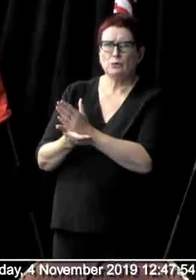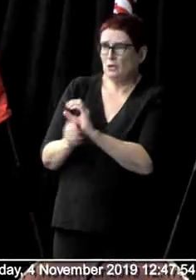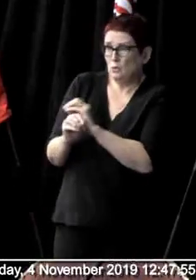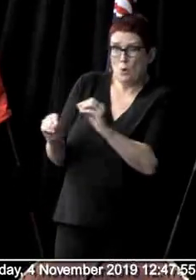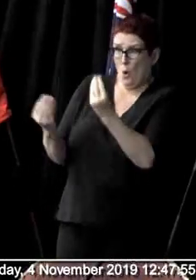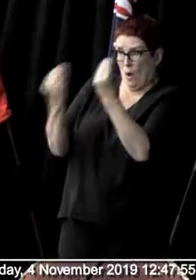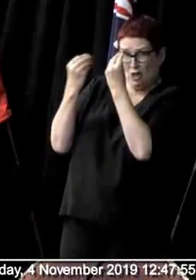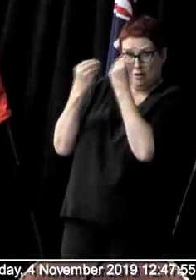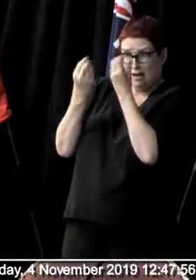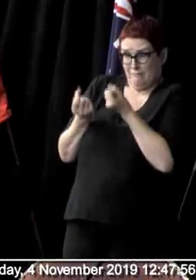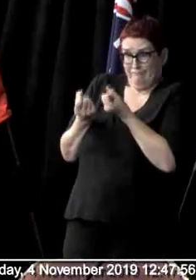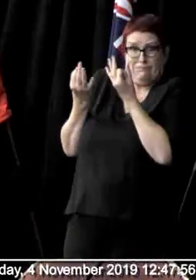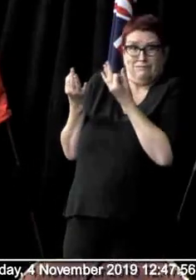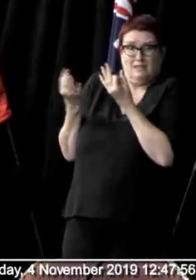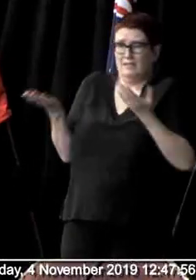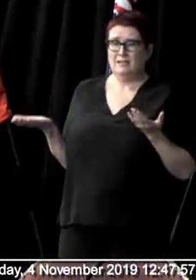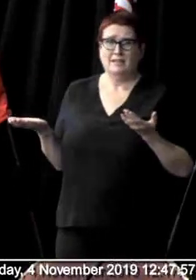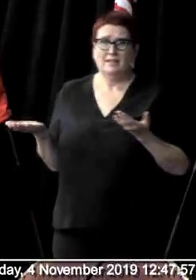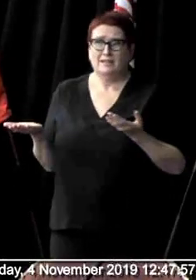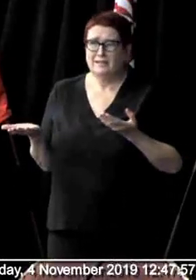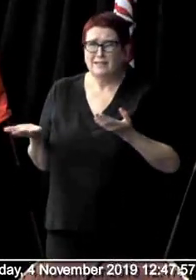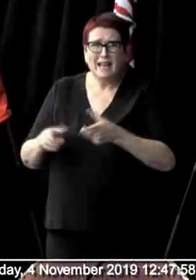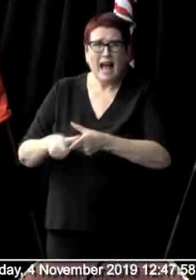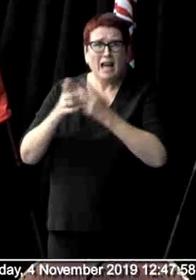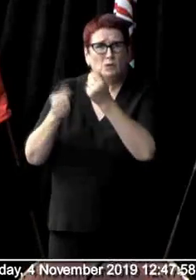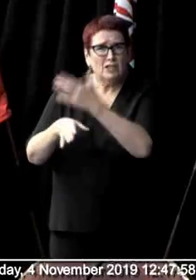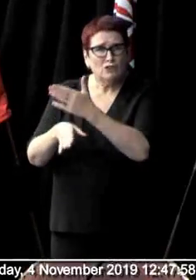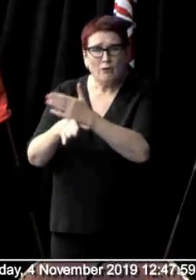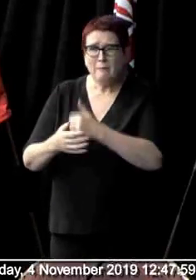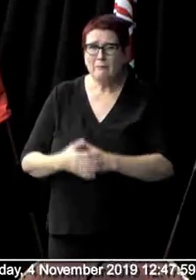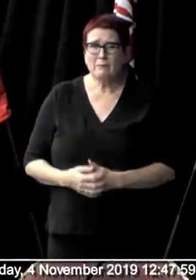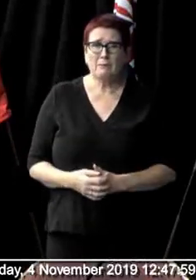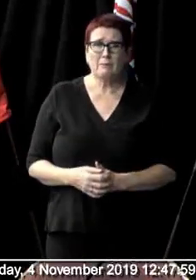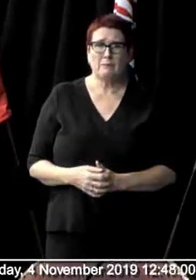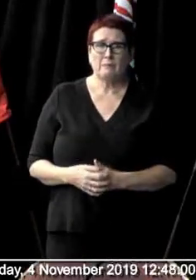everyone knows it’s very difficult to get a job without some level of education.